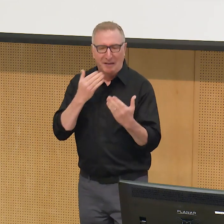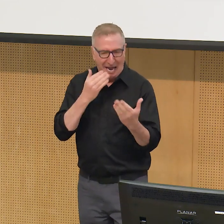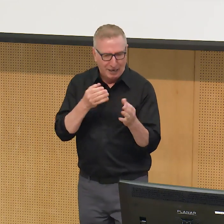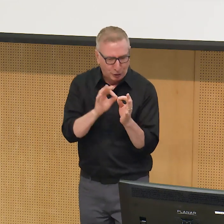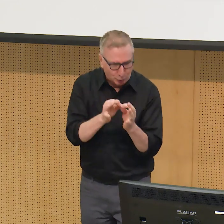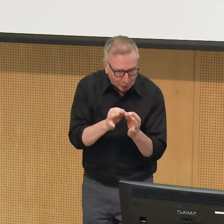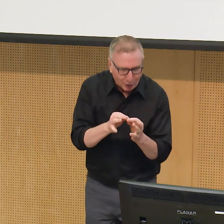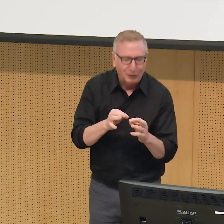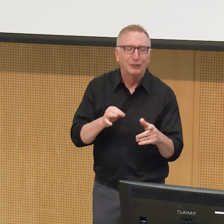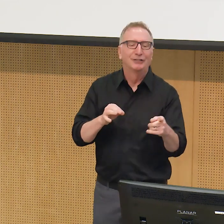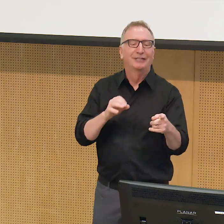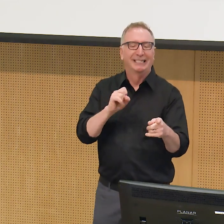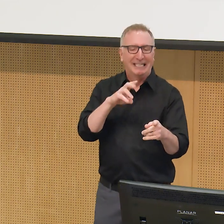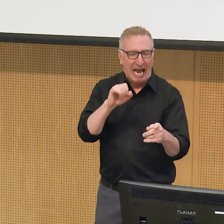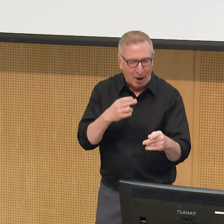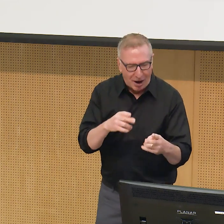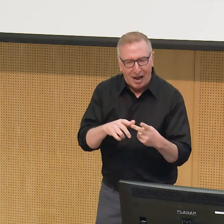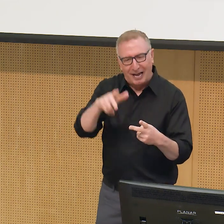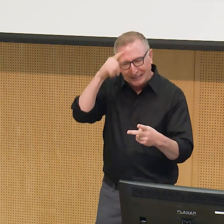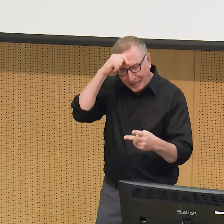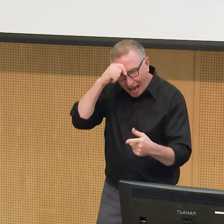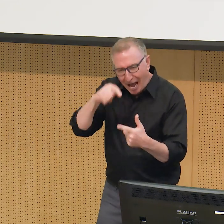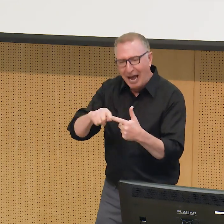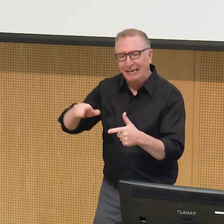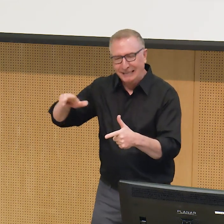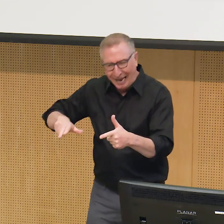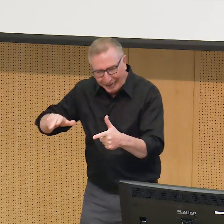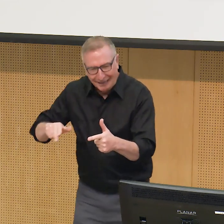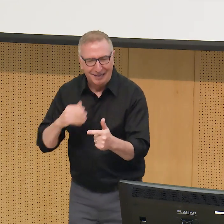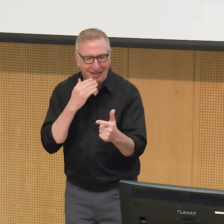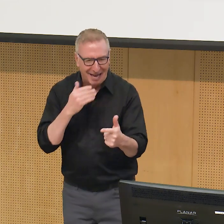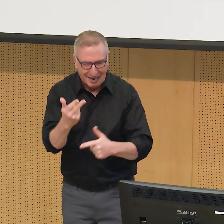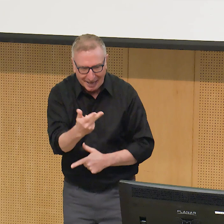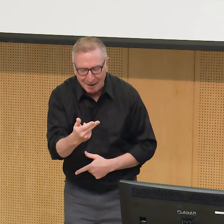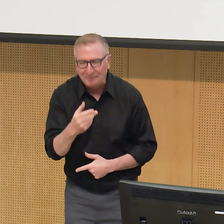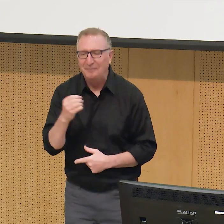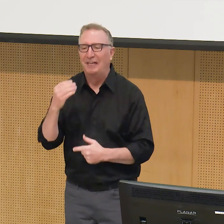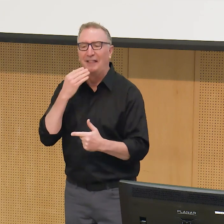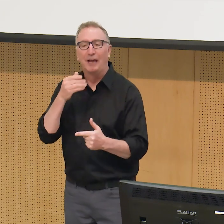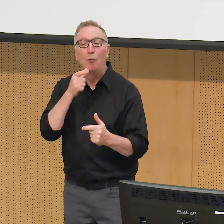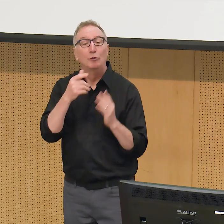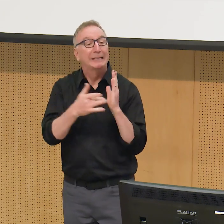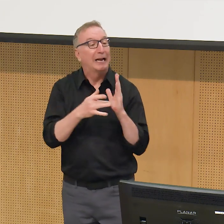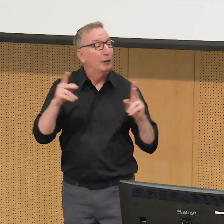It's changed for the better because I've come here. I want to first say thank you to Sarah, Todd, and Danny,